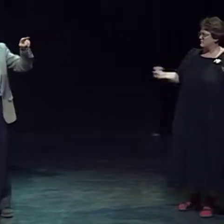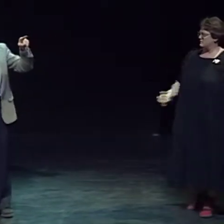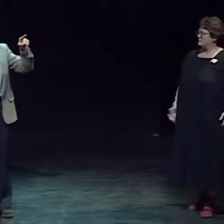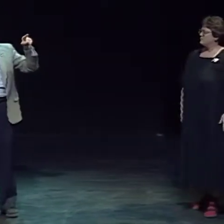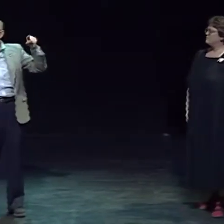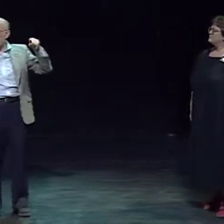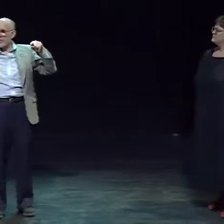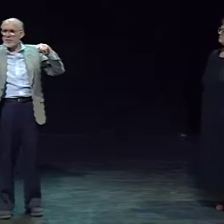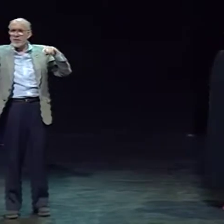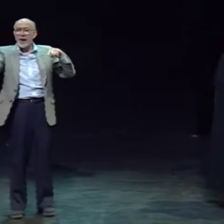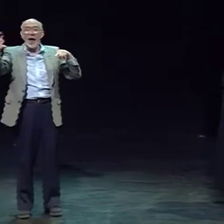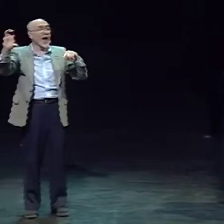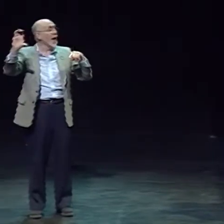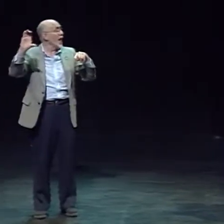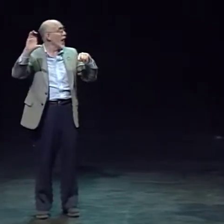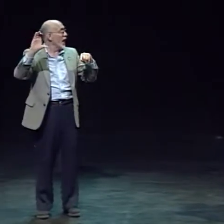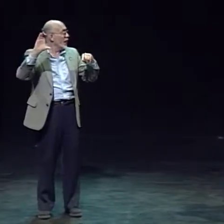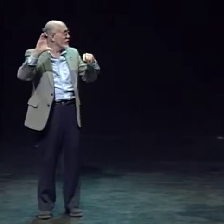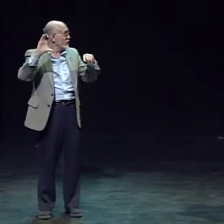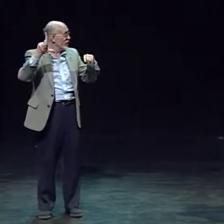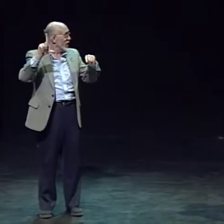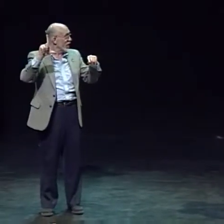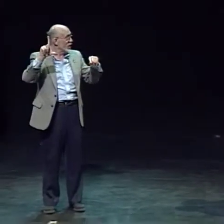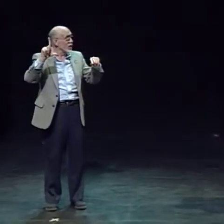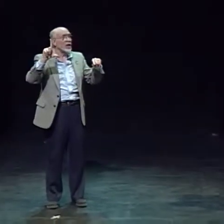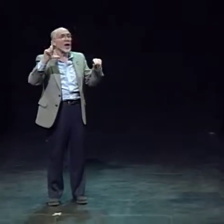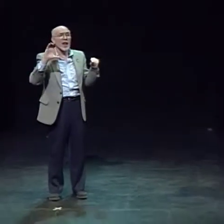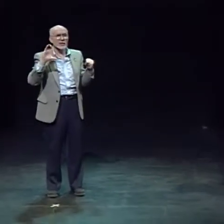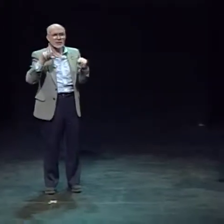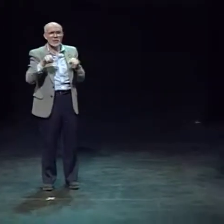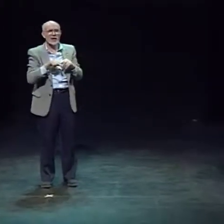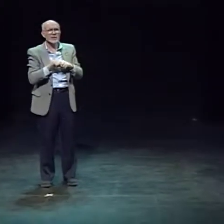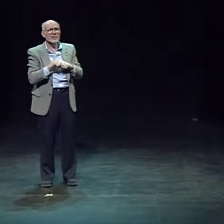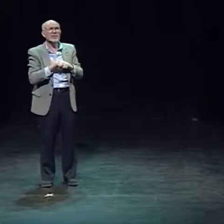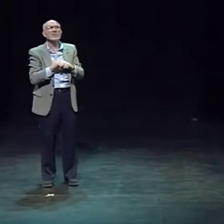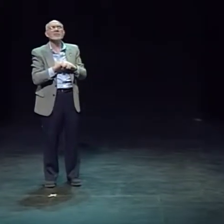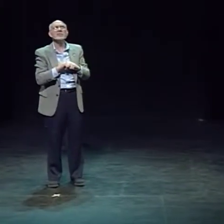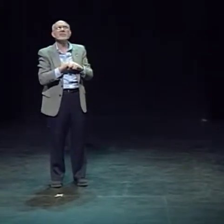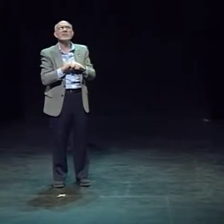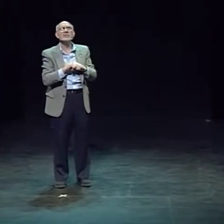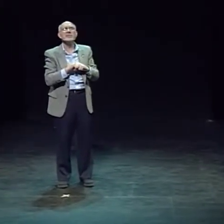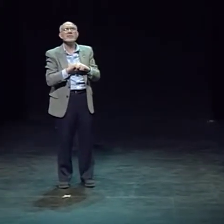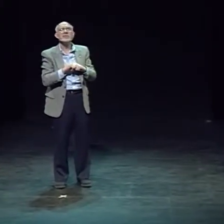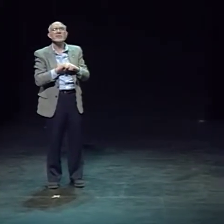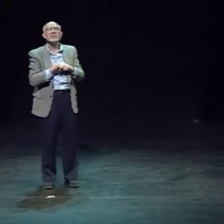USING YOUR IMAGINATION, AND THE IDEA OF USING CLASSIFIERS.